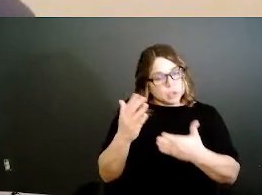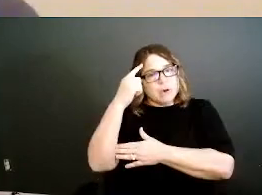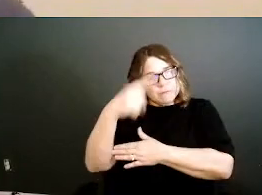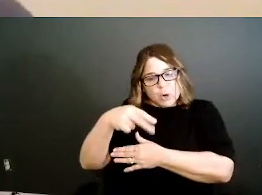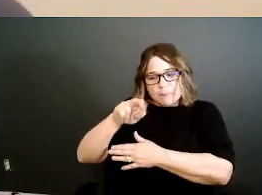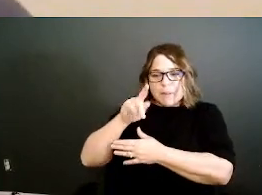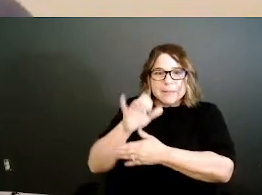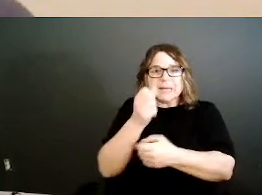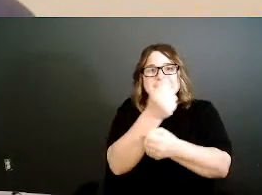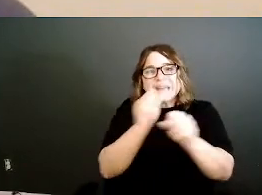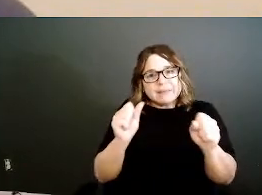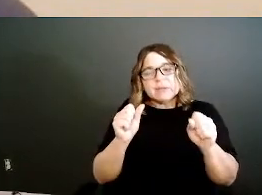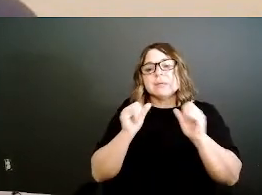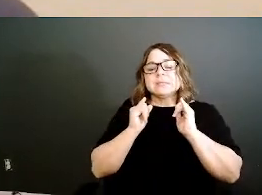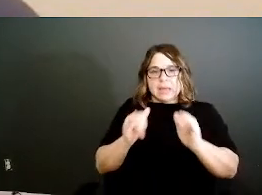SO, AGAIN, I SAY THIS BUDGET IS A MORAL FAILING.